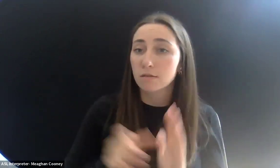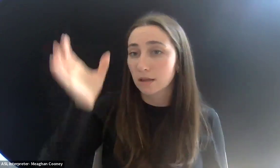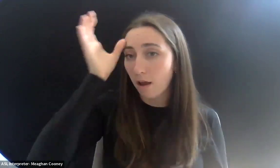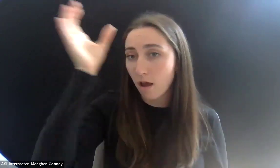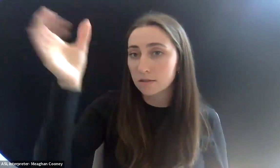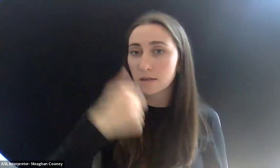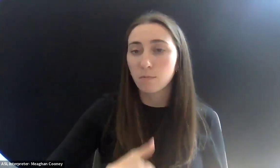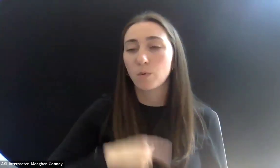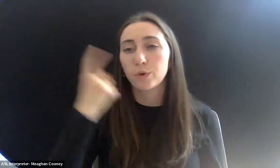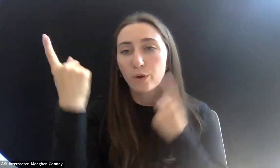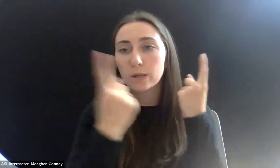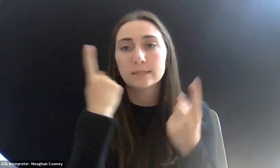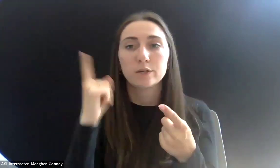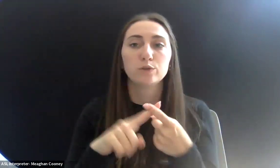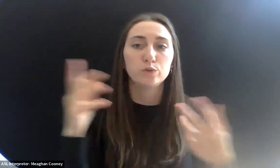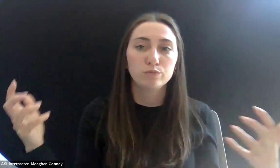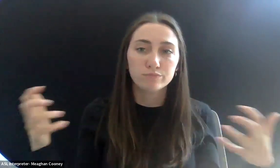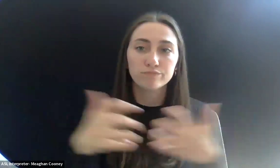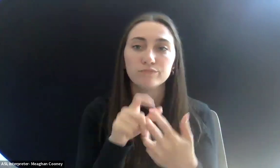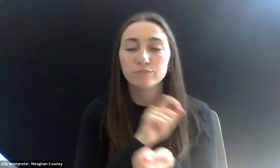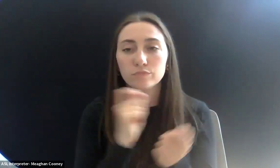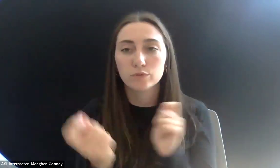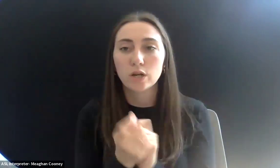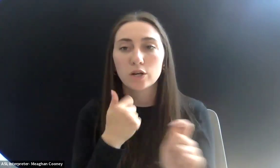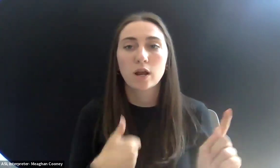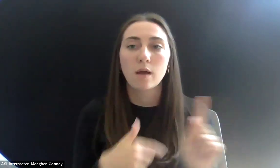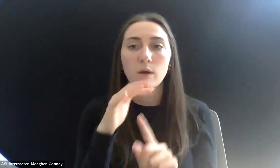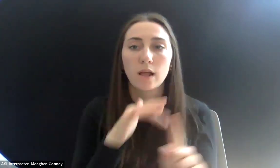make changes to our climate resiliency policy next slide.